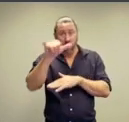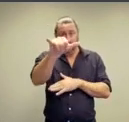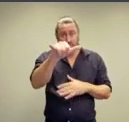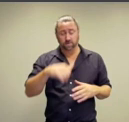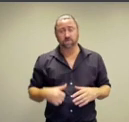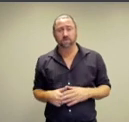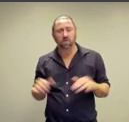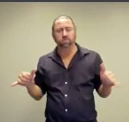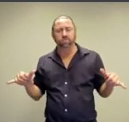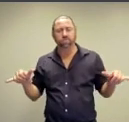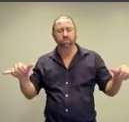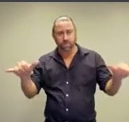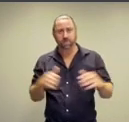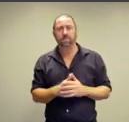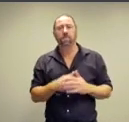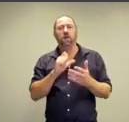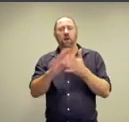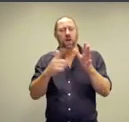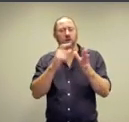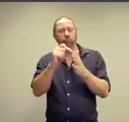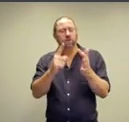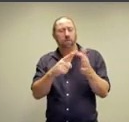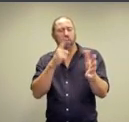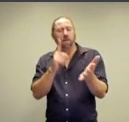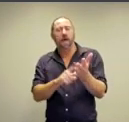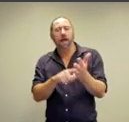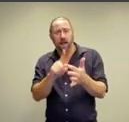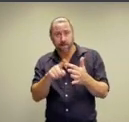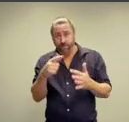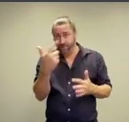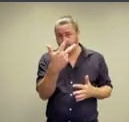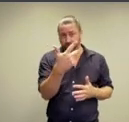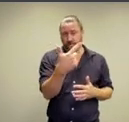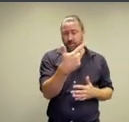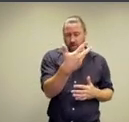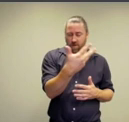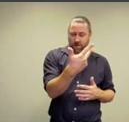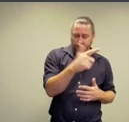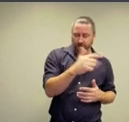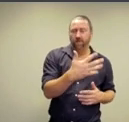modern leather jackets, the type A1 was created by Chapal in 1925